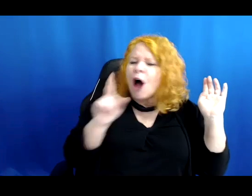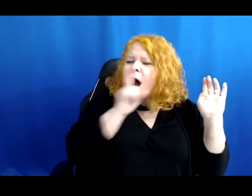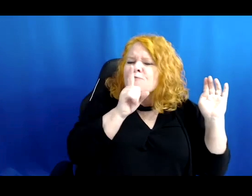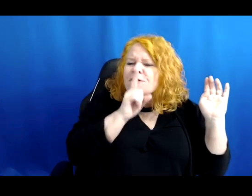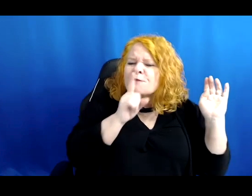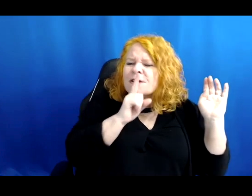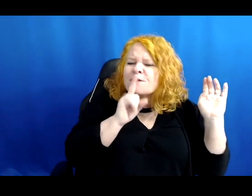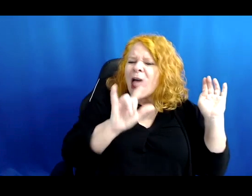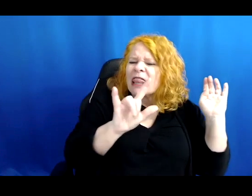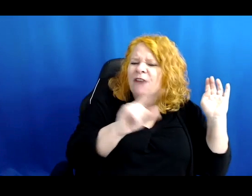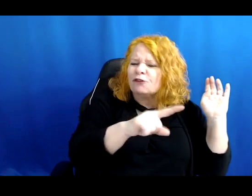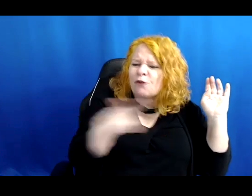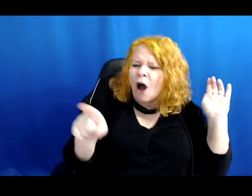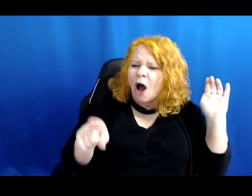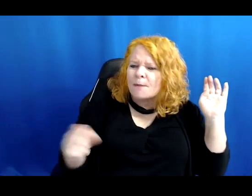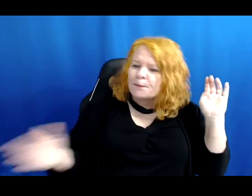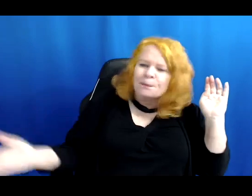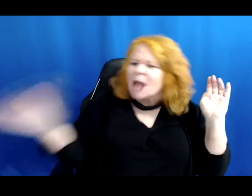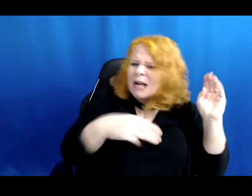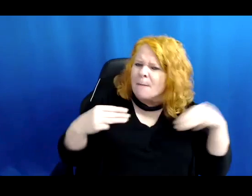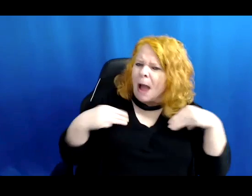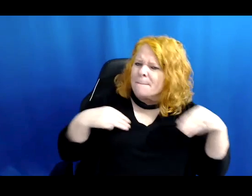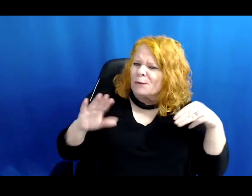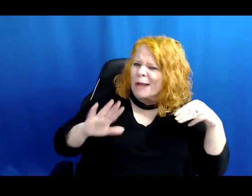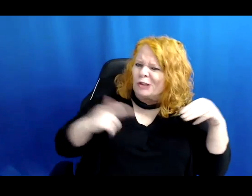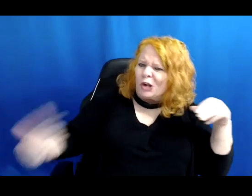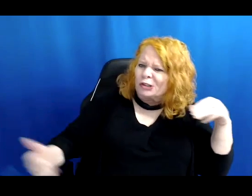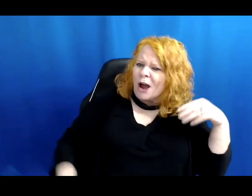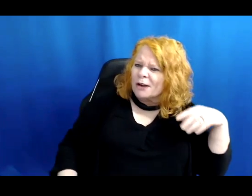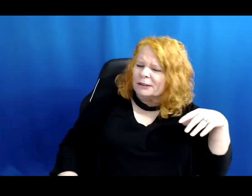Gywn: Come on Midwest Marvin. It's your turn.